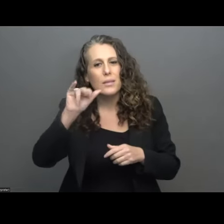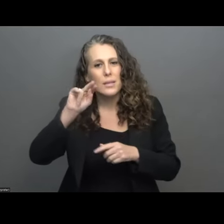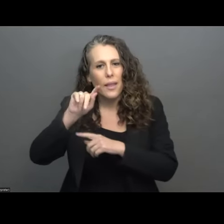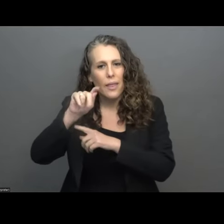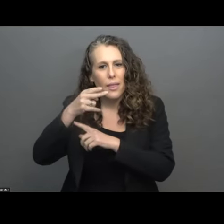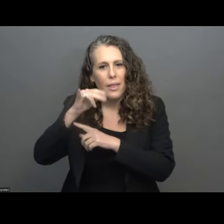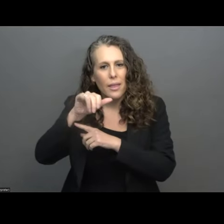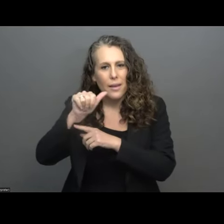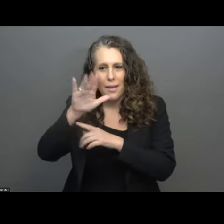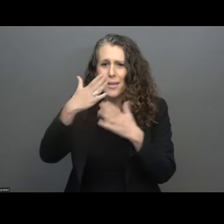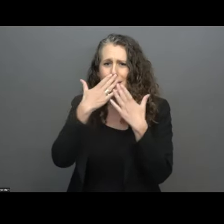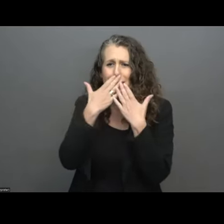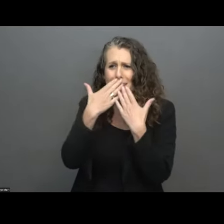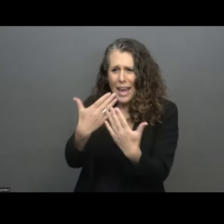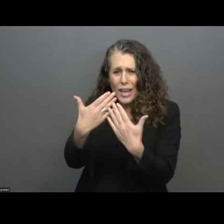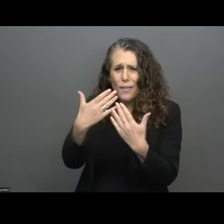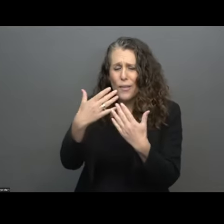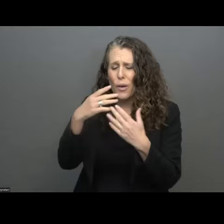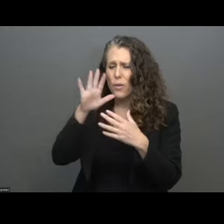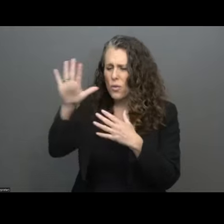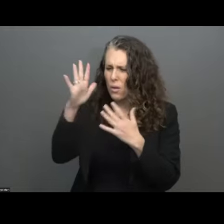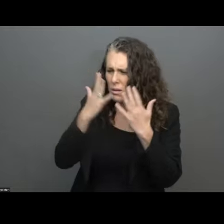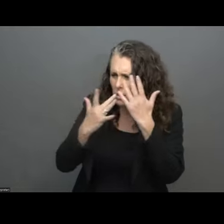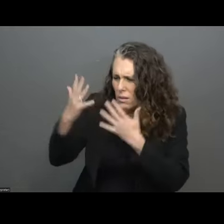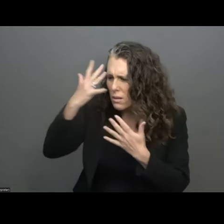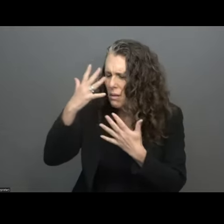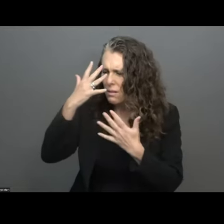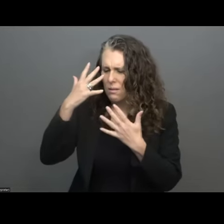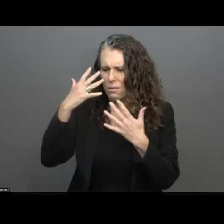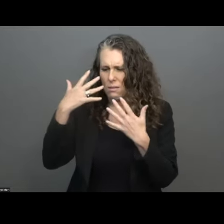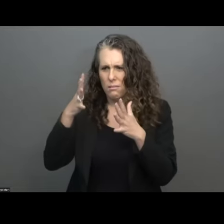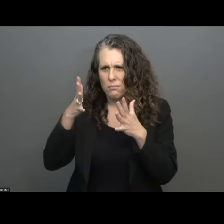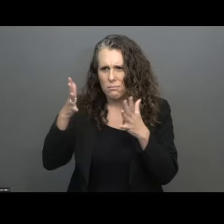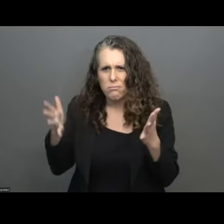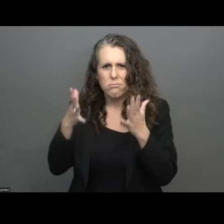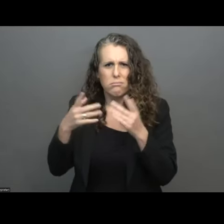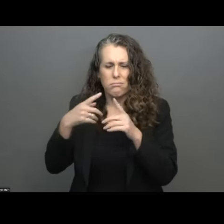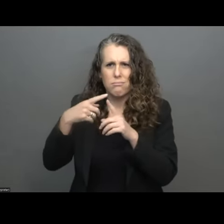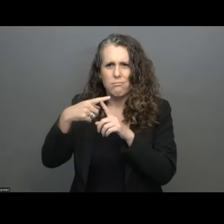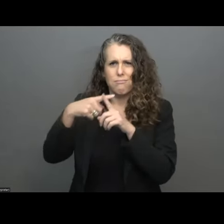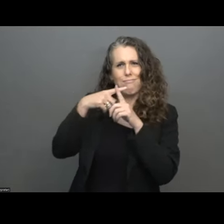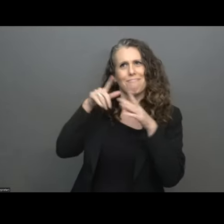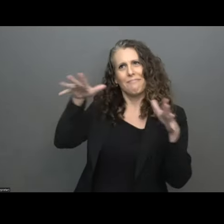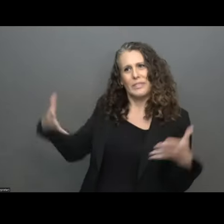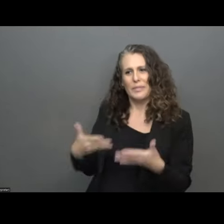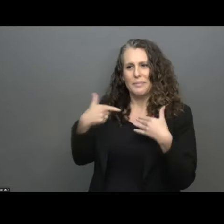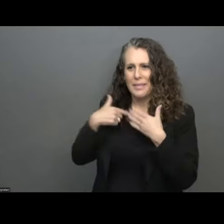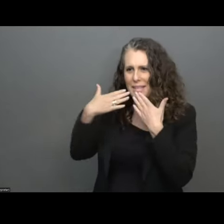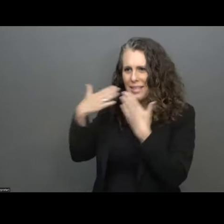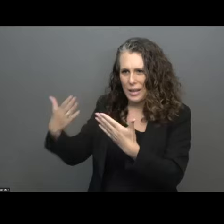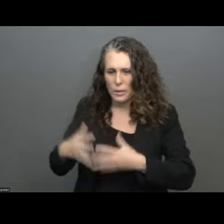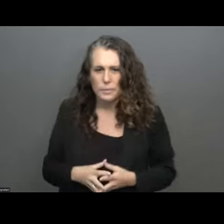insightful and very thought provoking introduction, as Accenture and being this year's